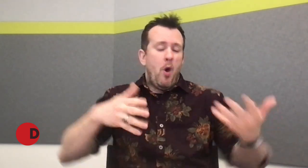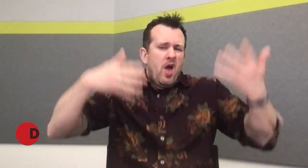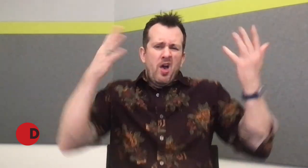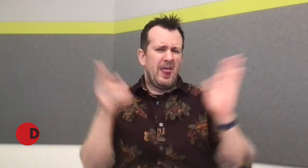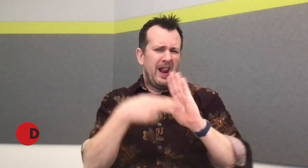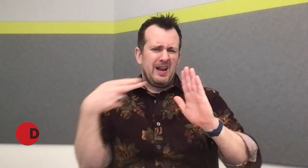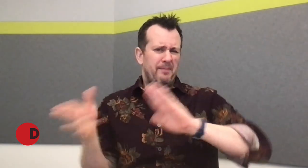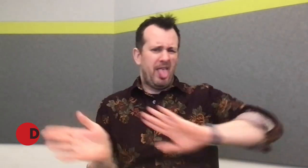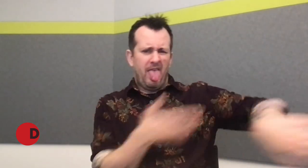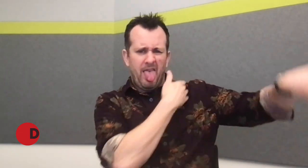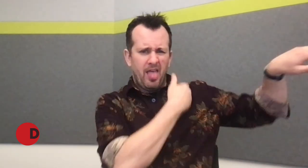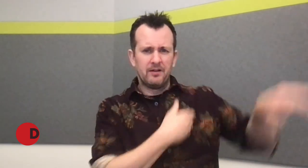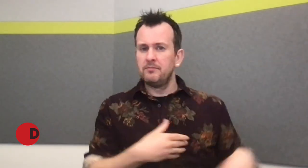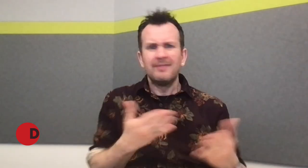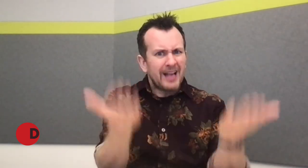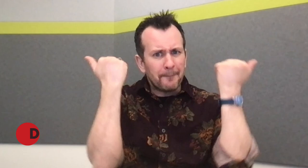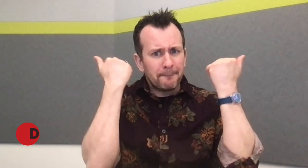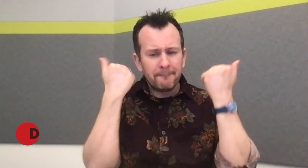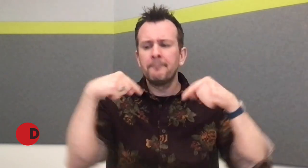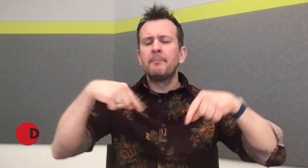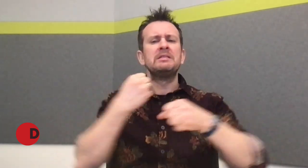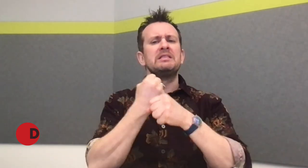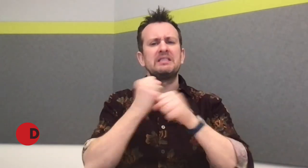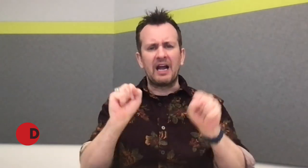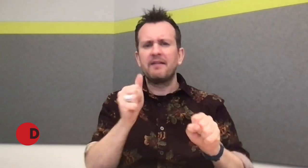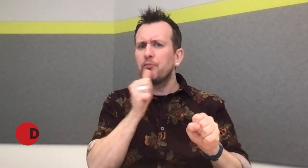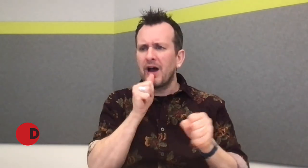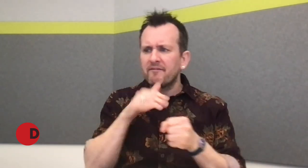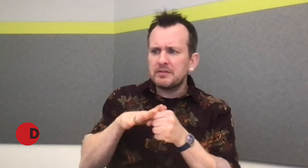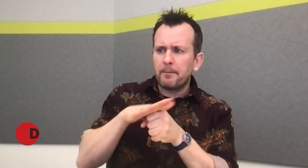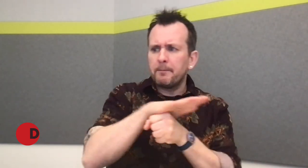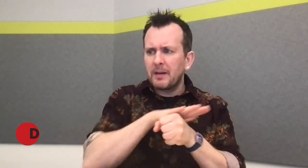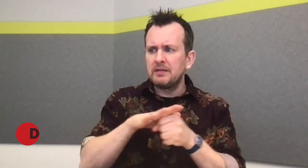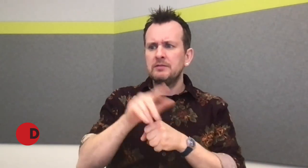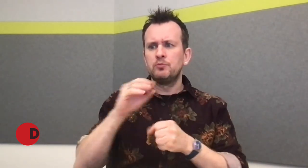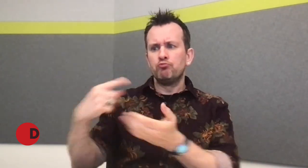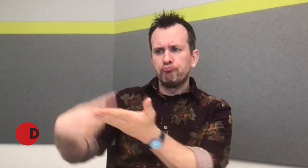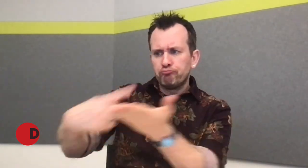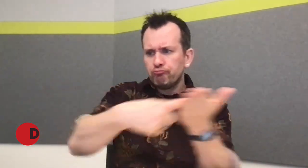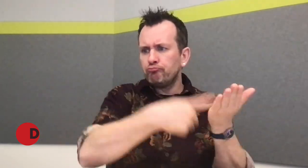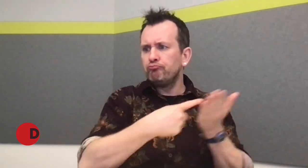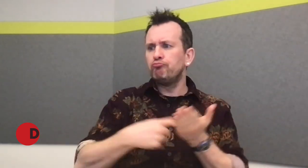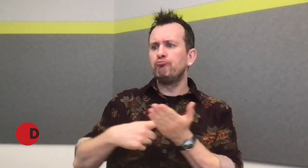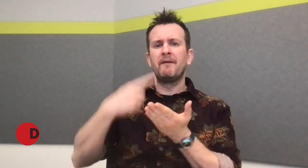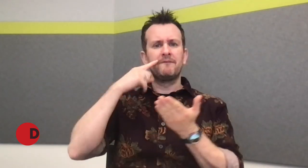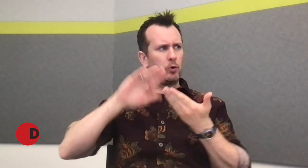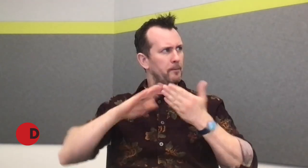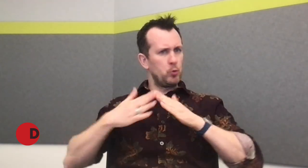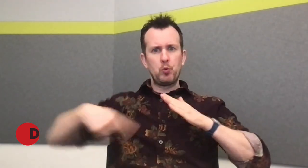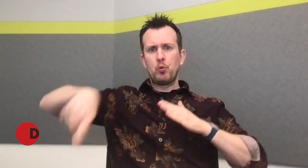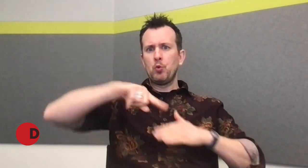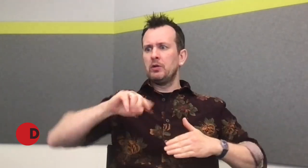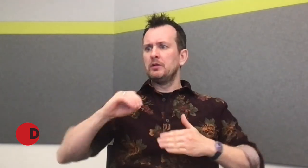doesn’t do labels, come! It is a safe, private space